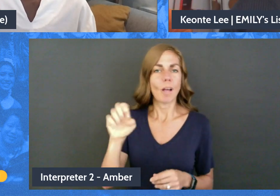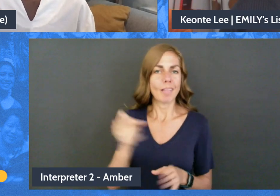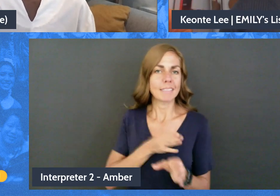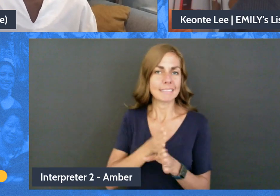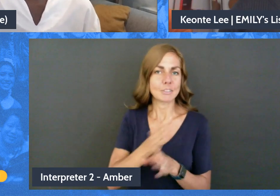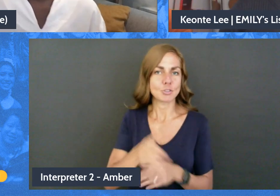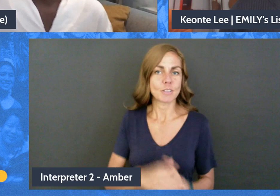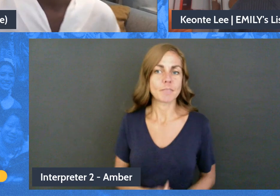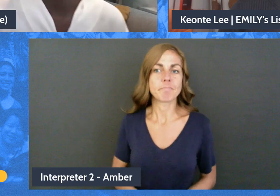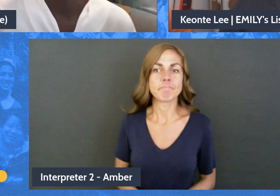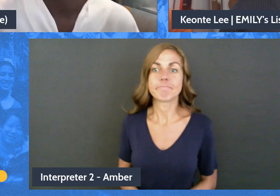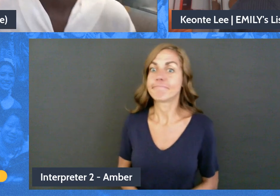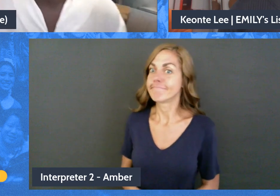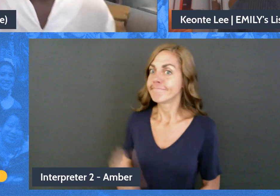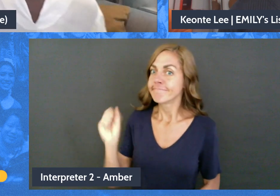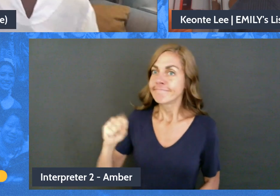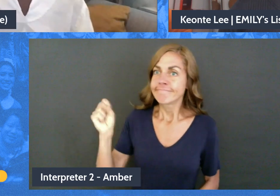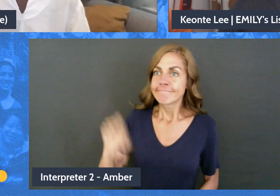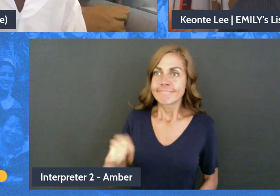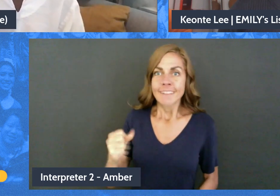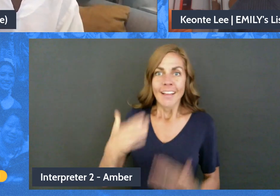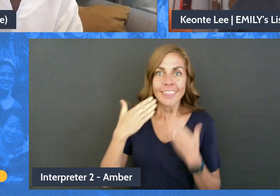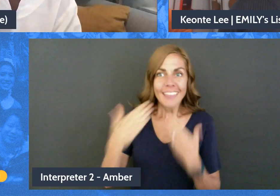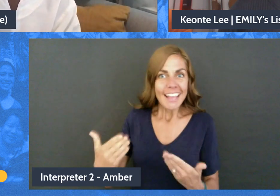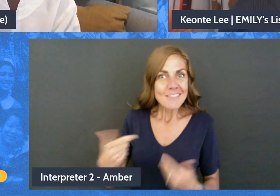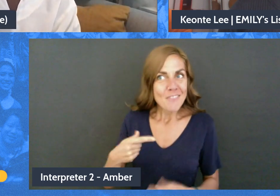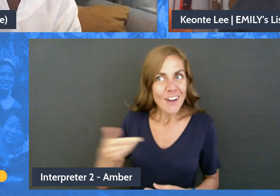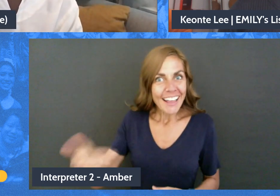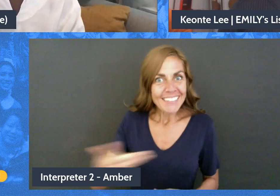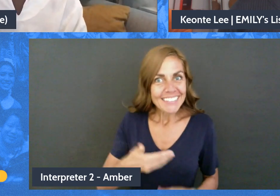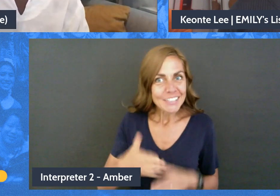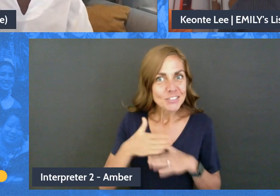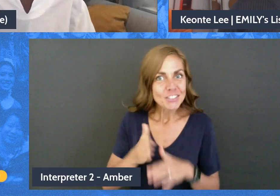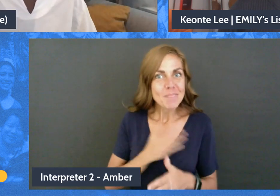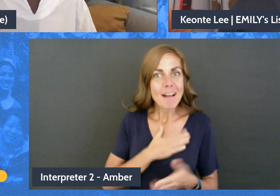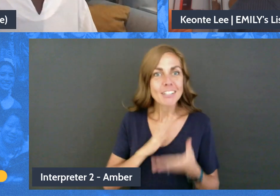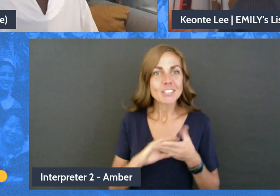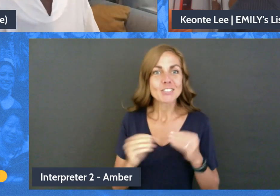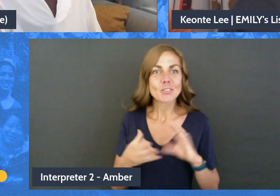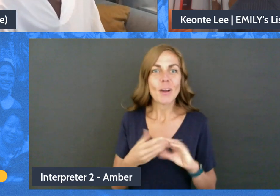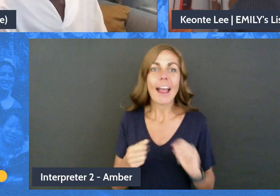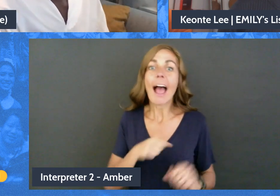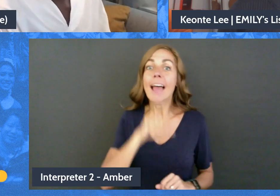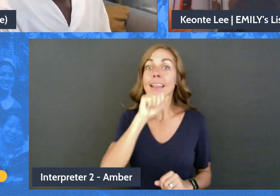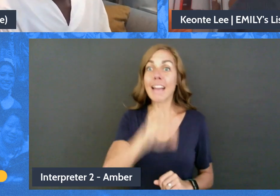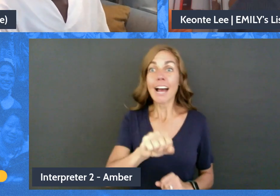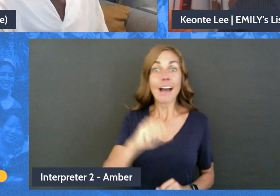Absolutely. Thank you for this invitation to share my story. And I love this because it actually,